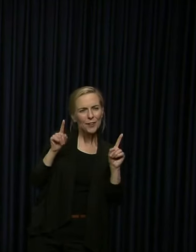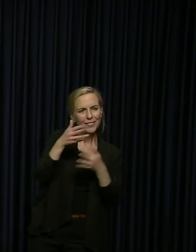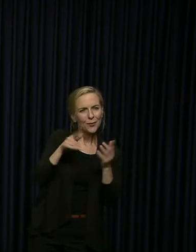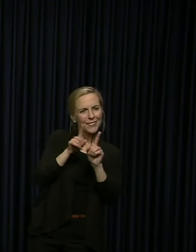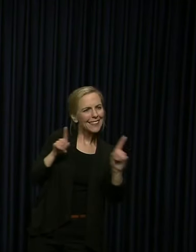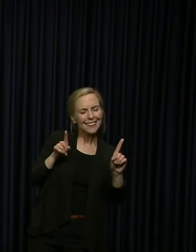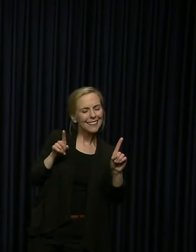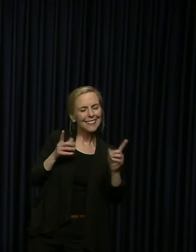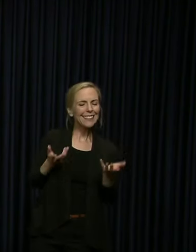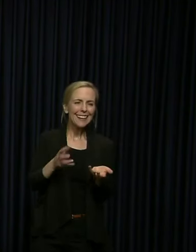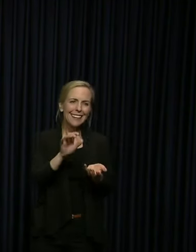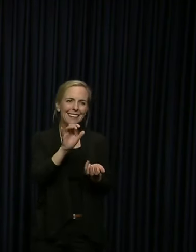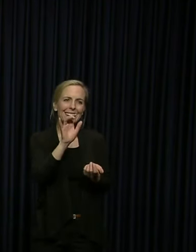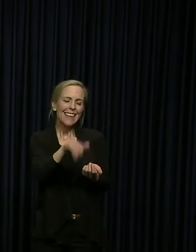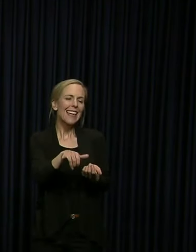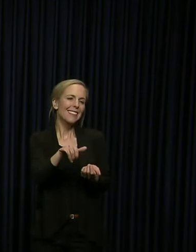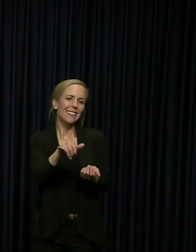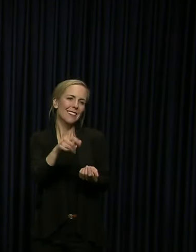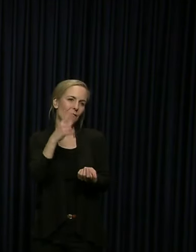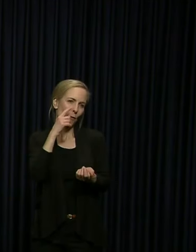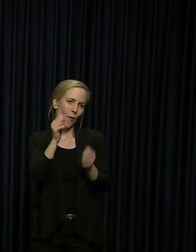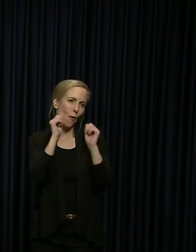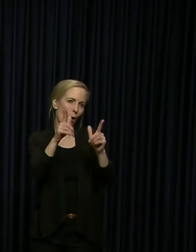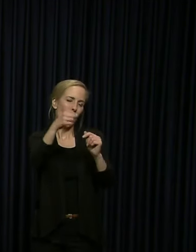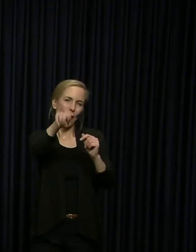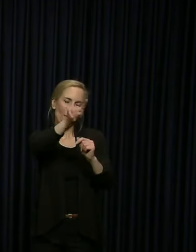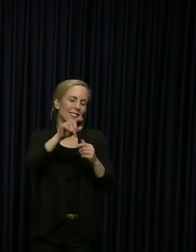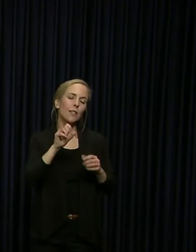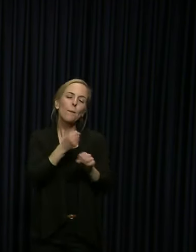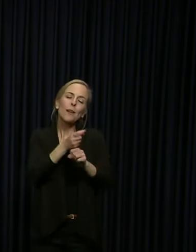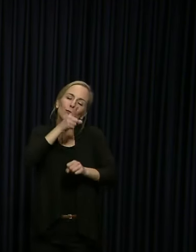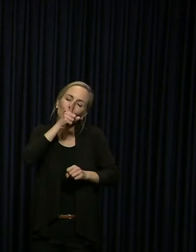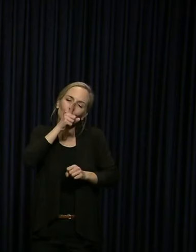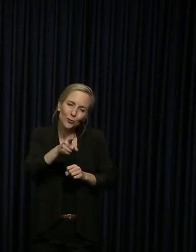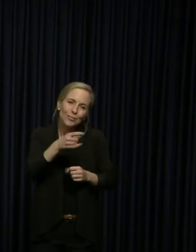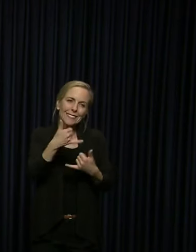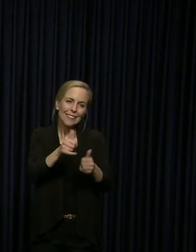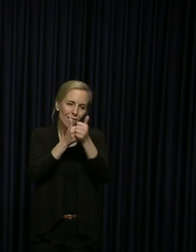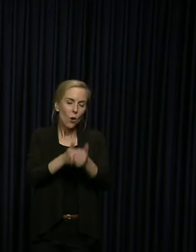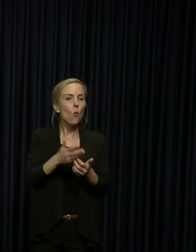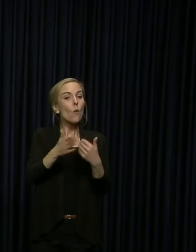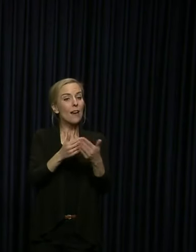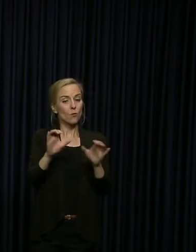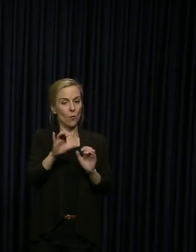SAFEST, AND I KNOW THAT'S HARD ON MANY PEOPLE. KINT DO THAT WITH MY FAMILY.